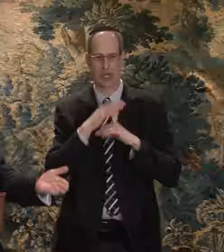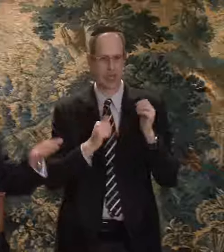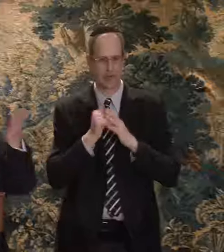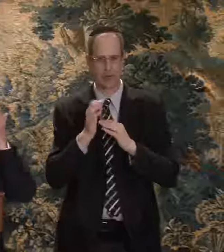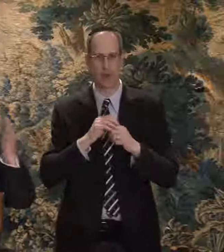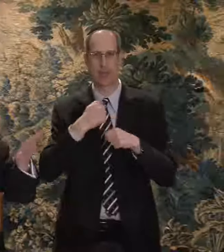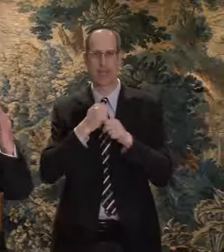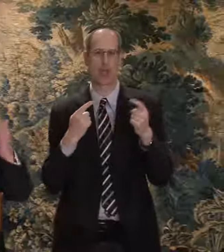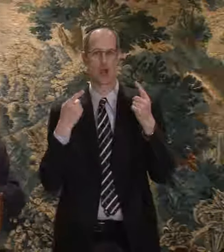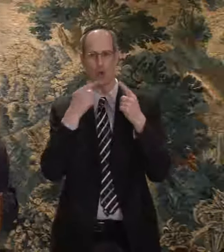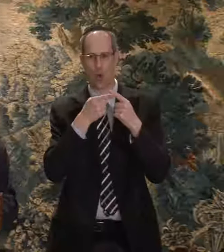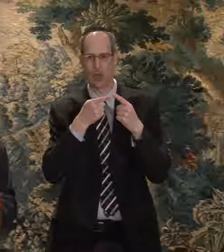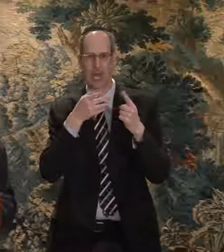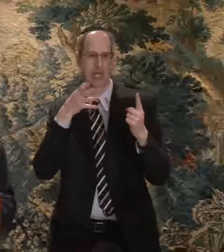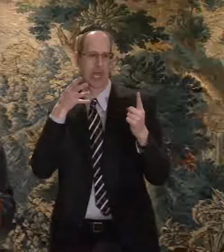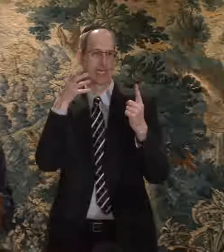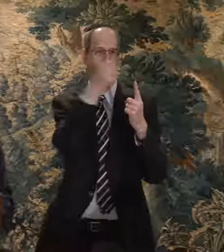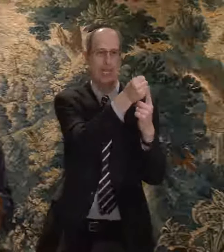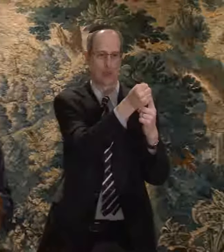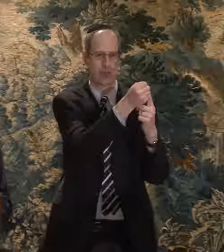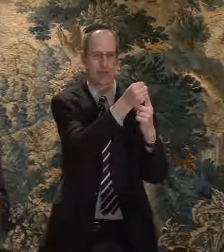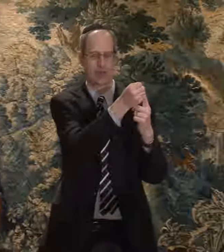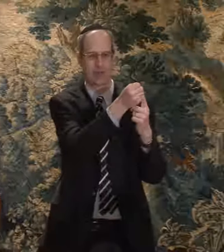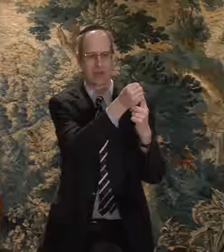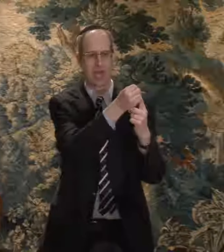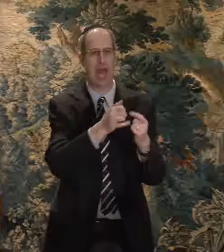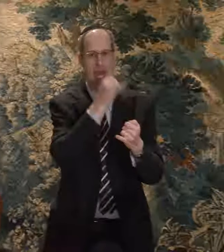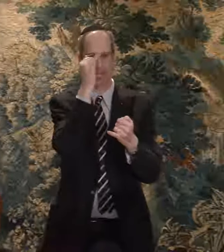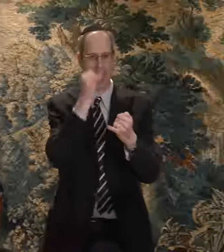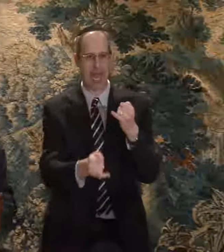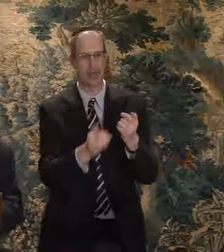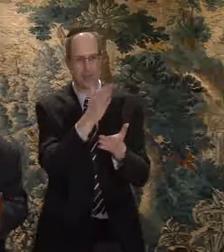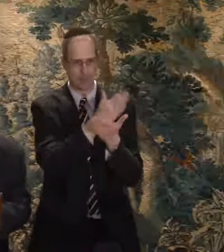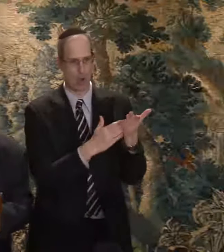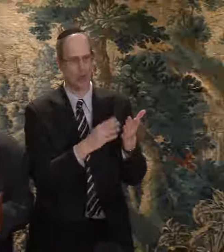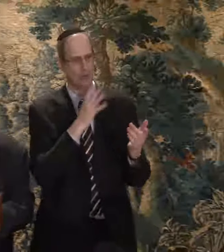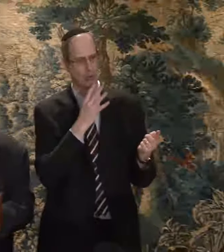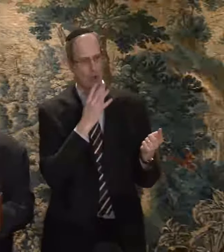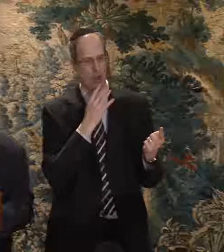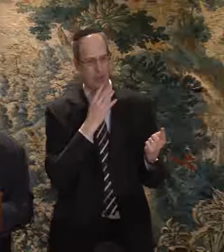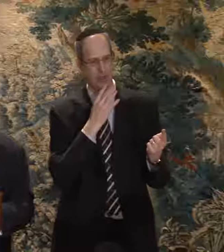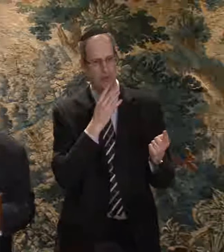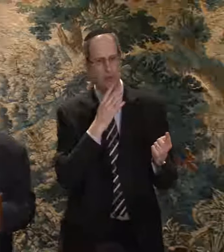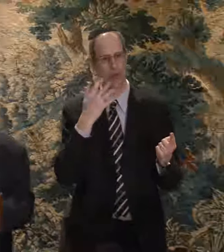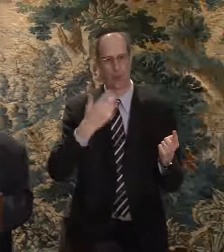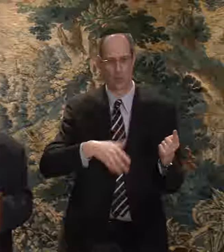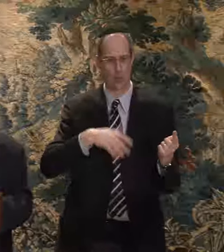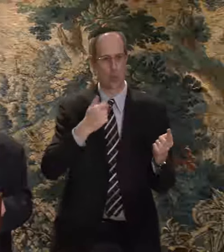and get to it and I'll end this segment of the talk with a fabulous story that